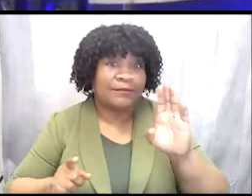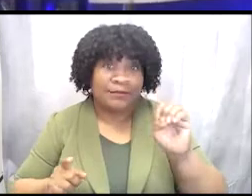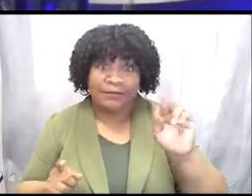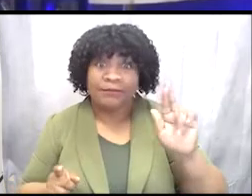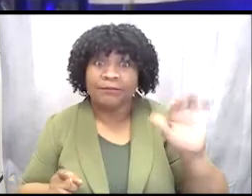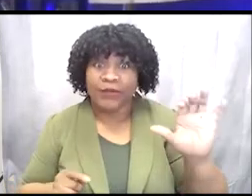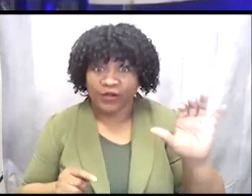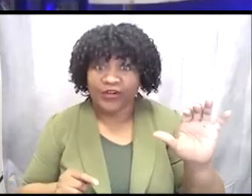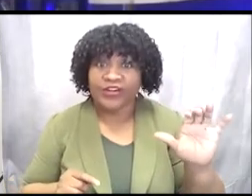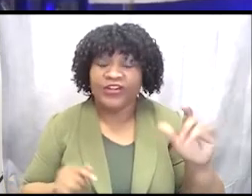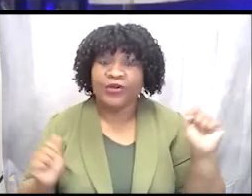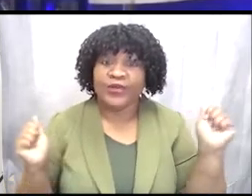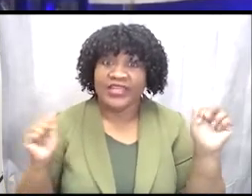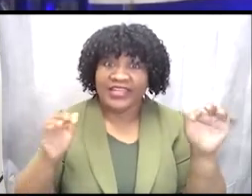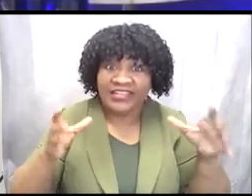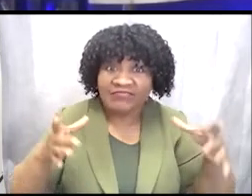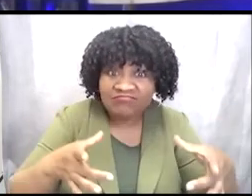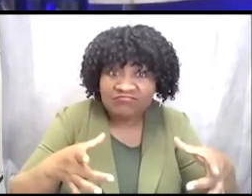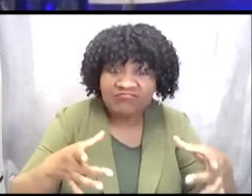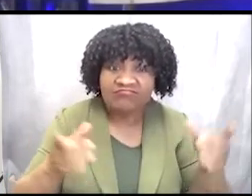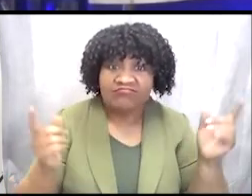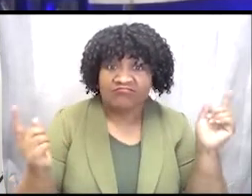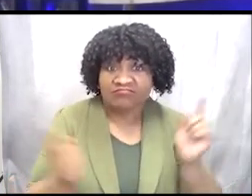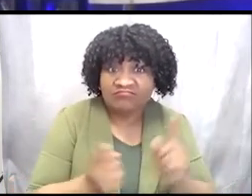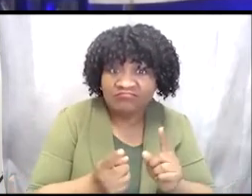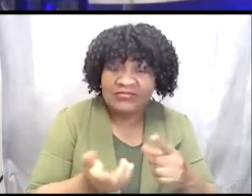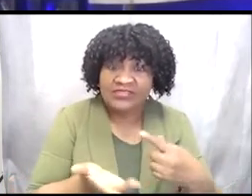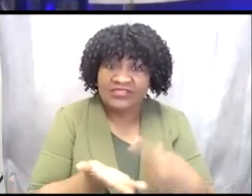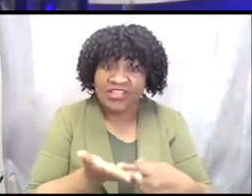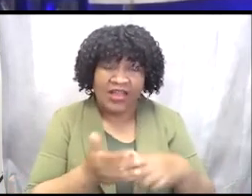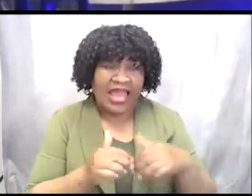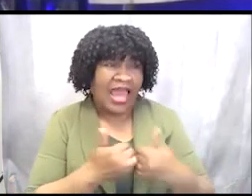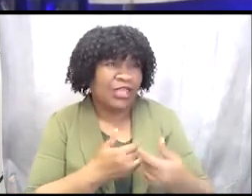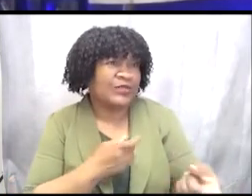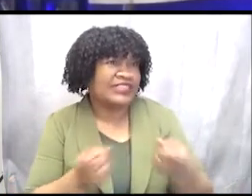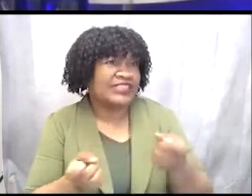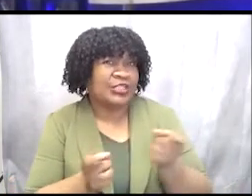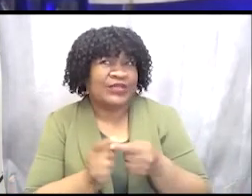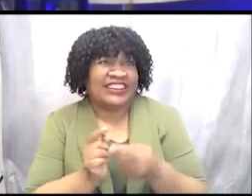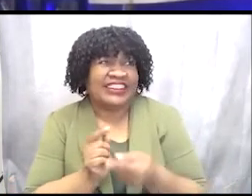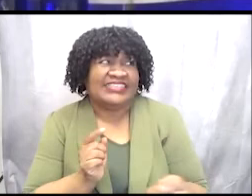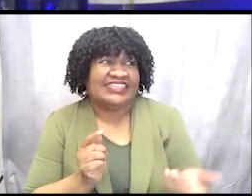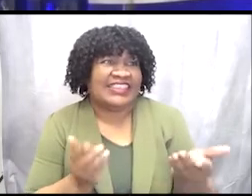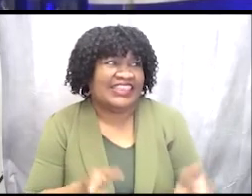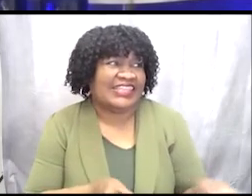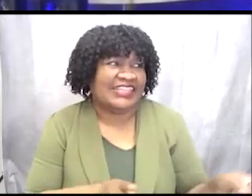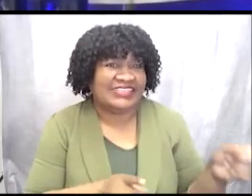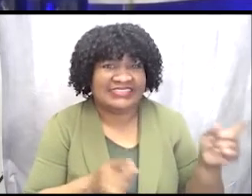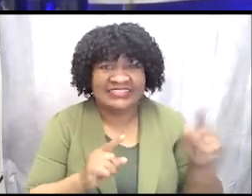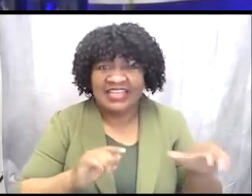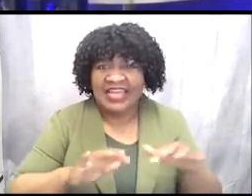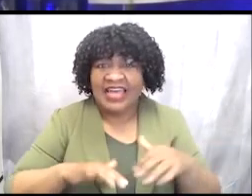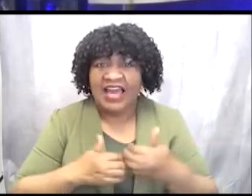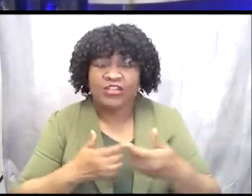where we could talk about how do you deal with some of these things? How do you conduct...